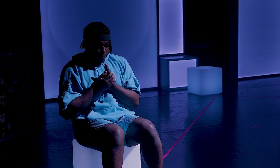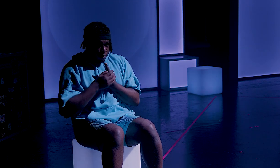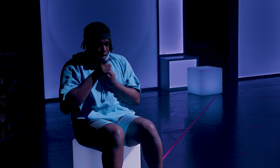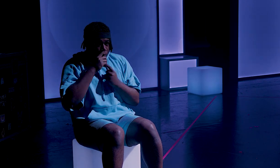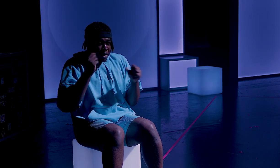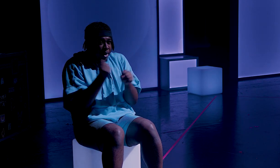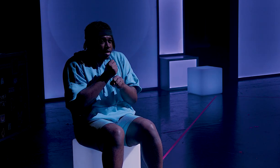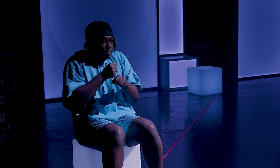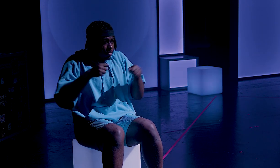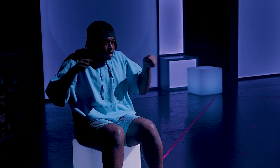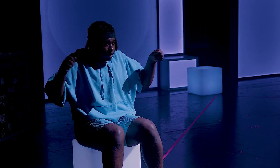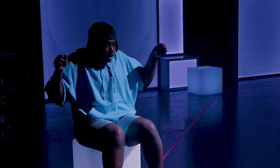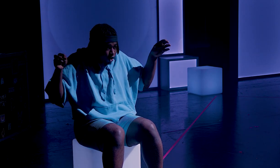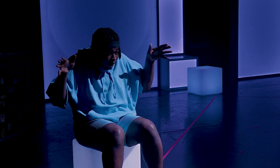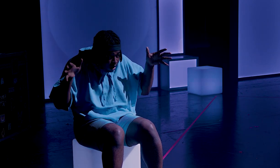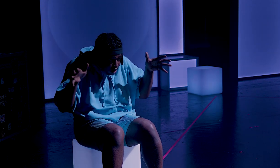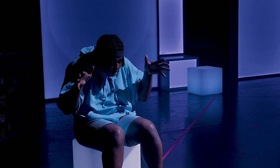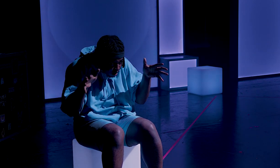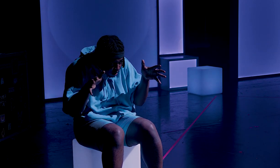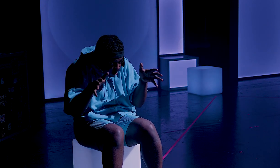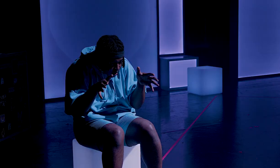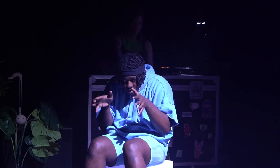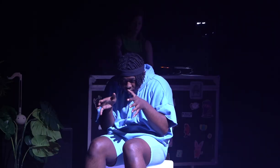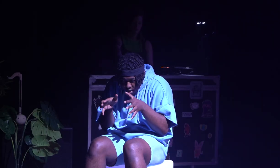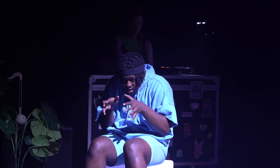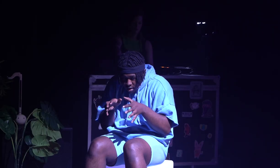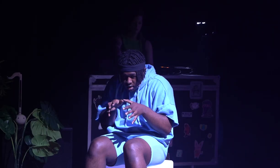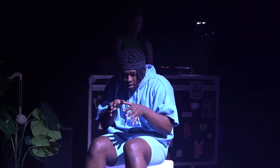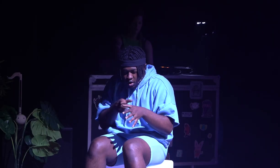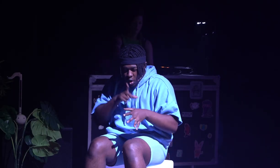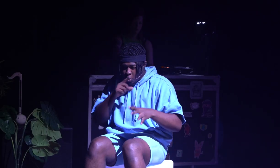And together, we can make them shrink.